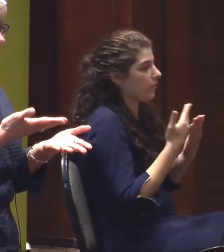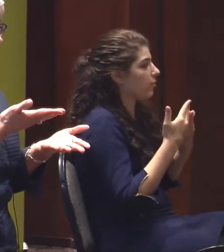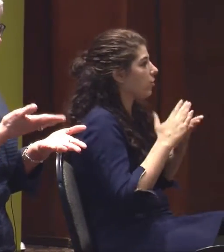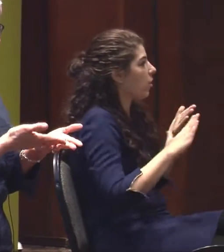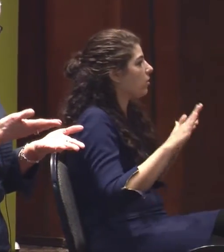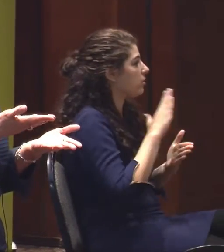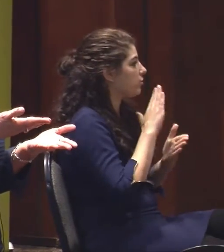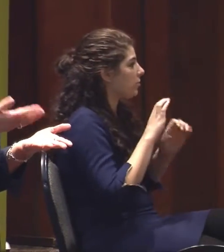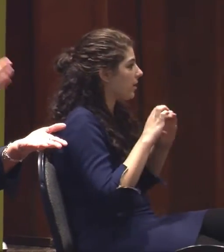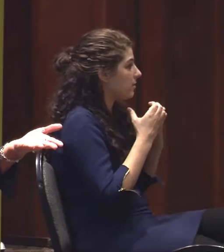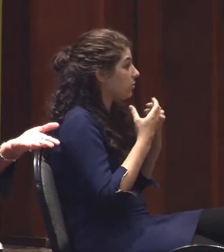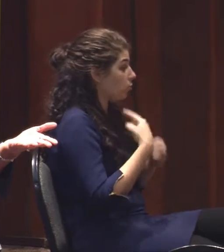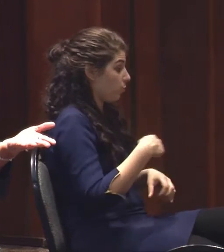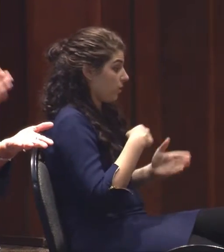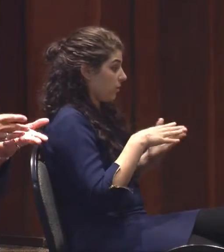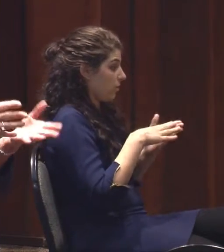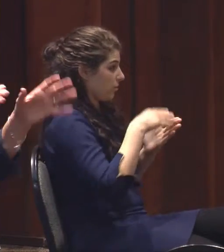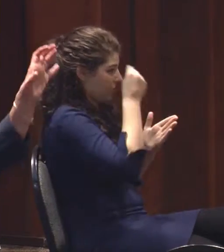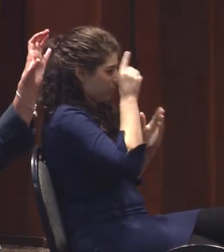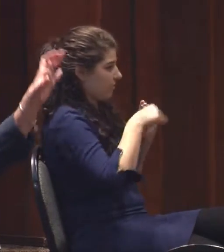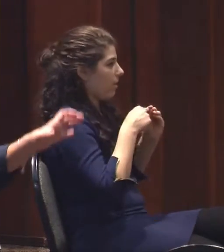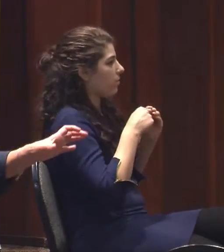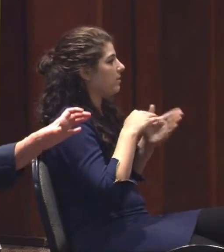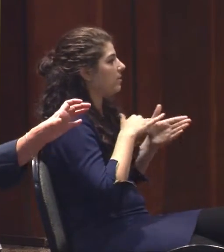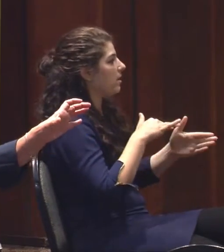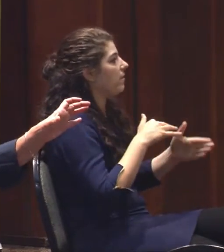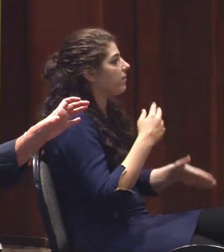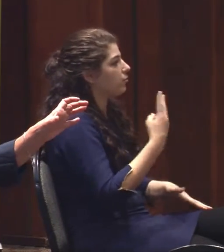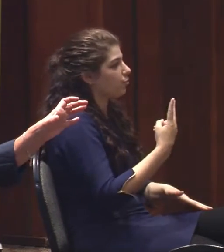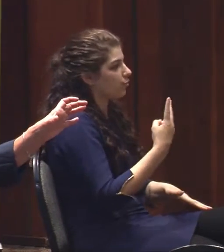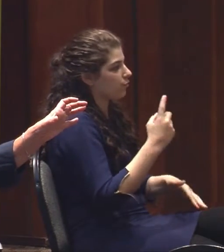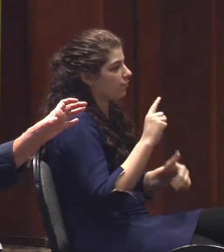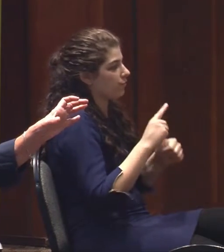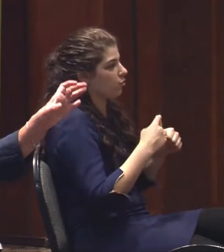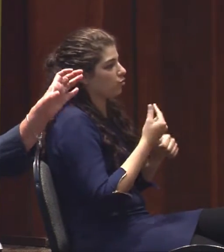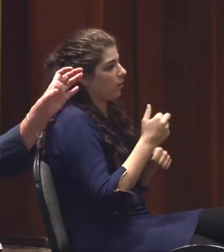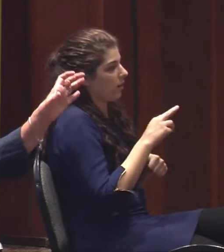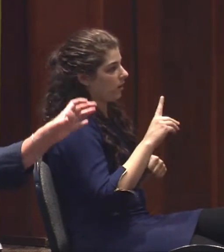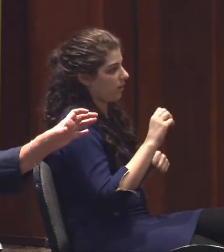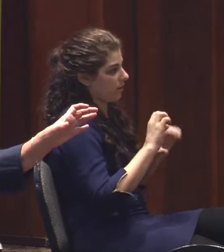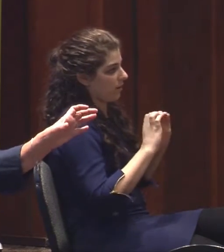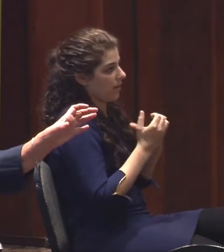classes, learned about the study of the two first grade classrooms where two teachers